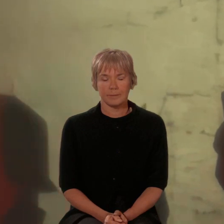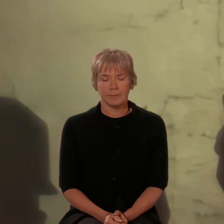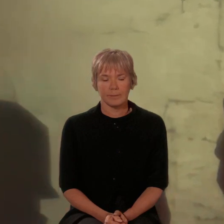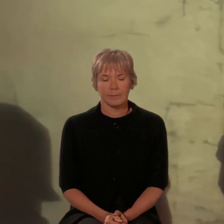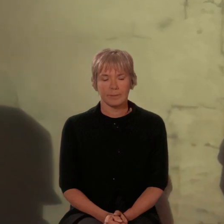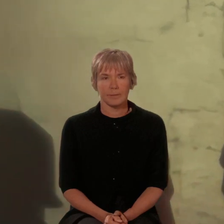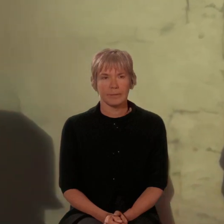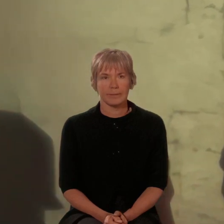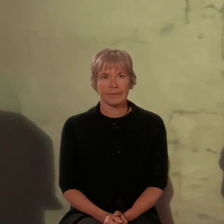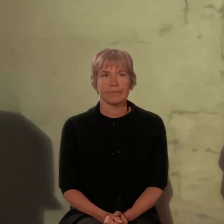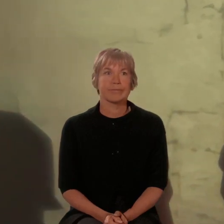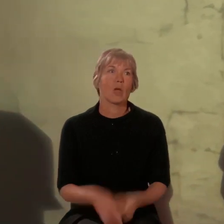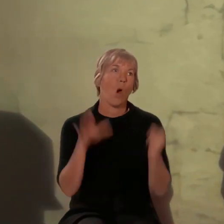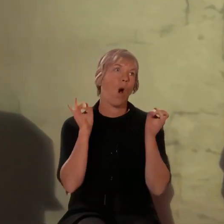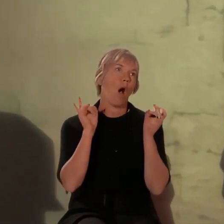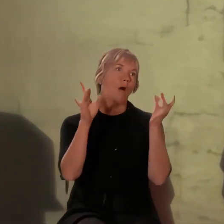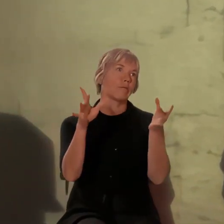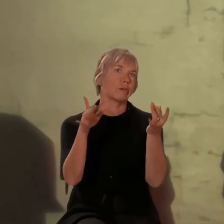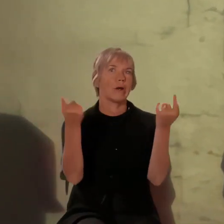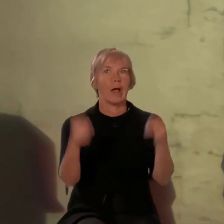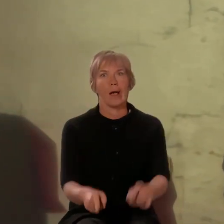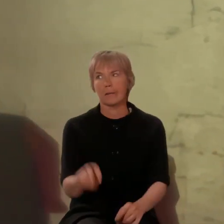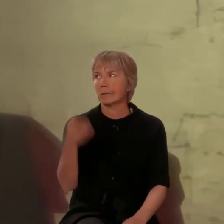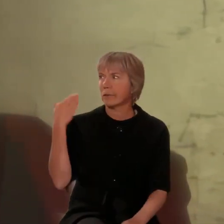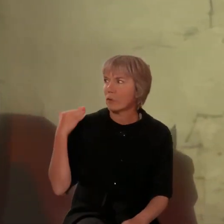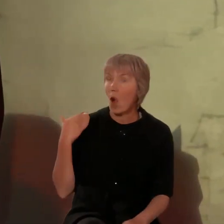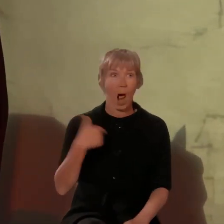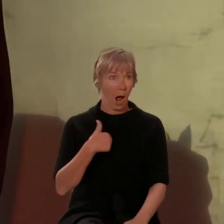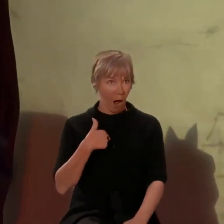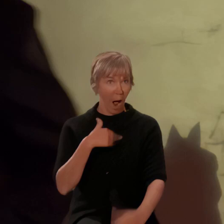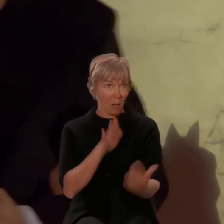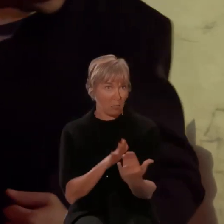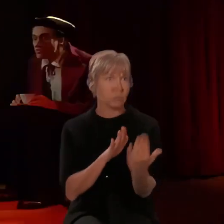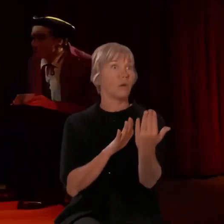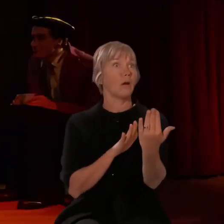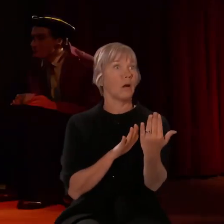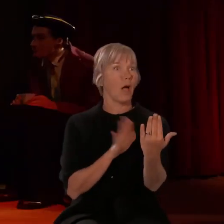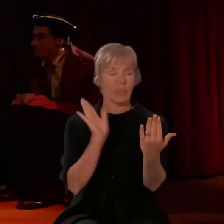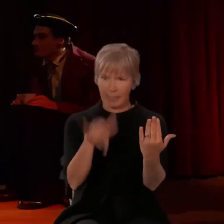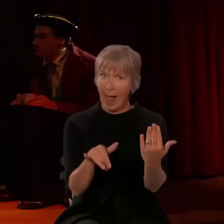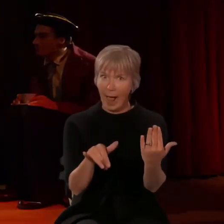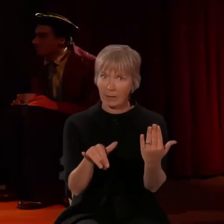Fearful thing happened to me the other day. I ran into that horseman. I did. Out there by the tree where Major André was hanged